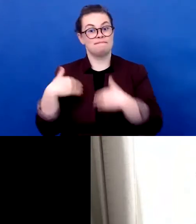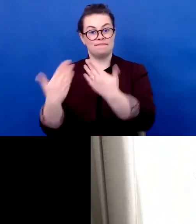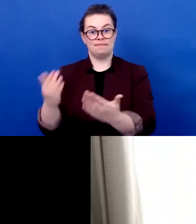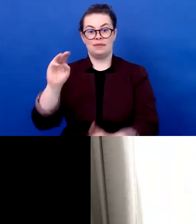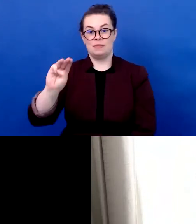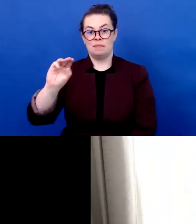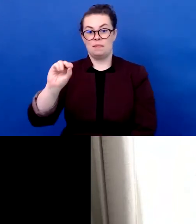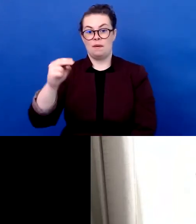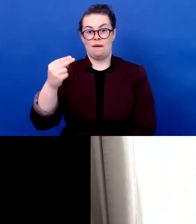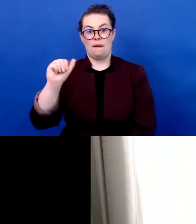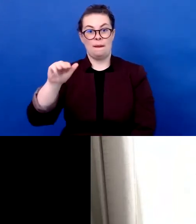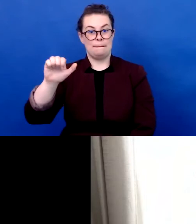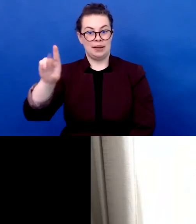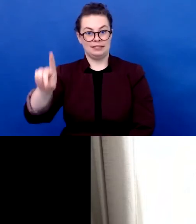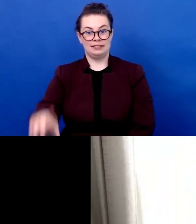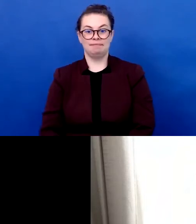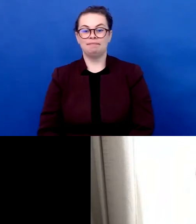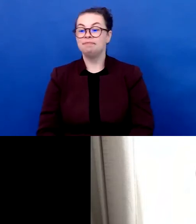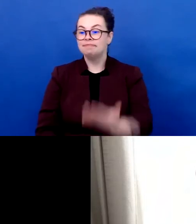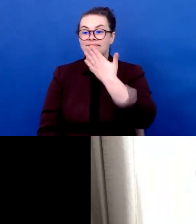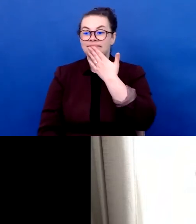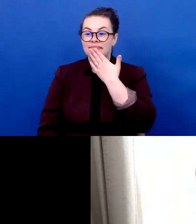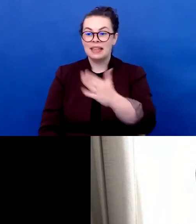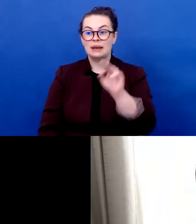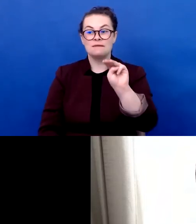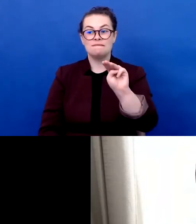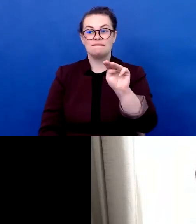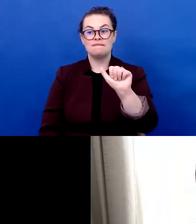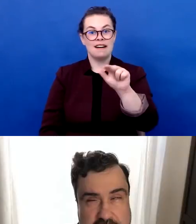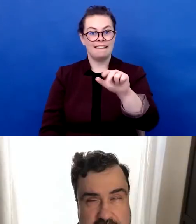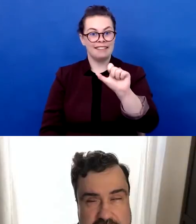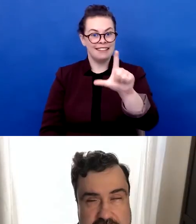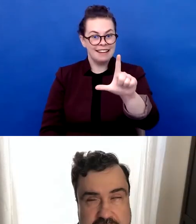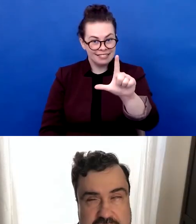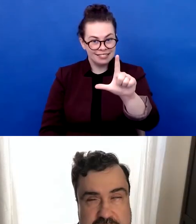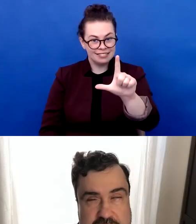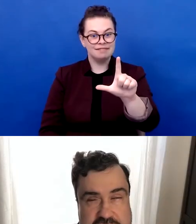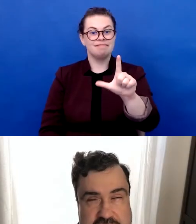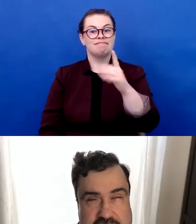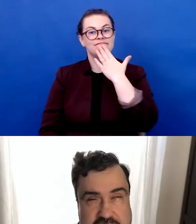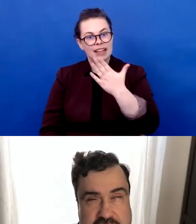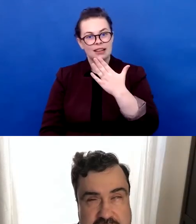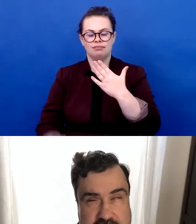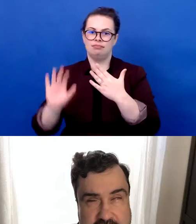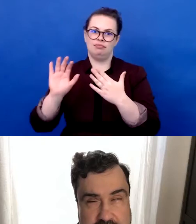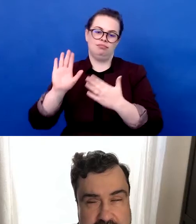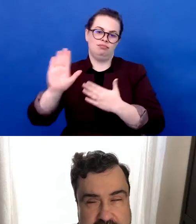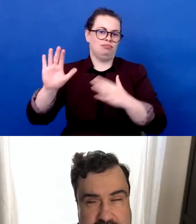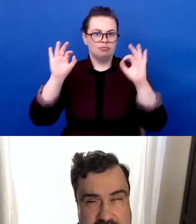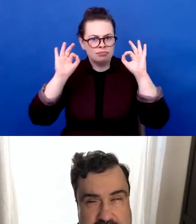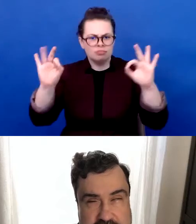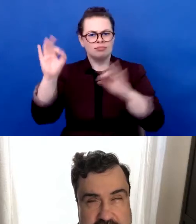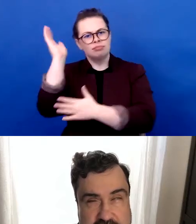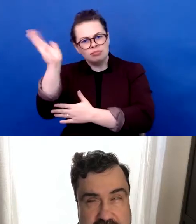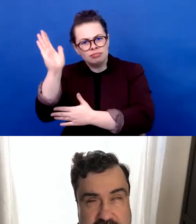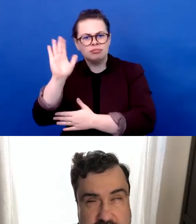thank you um thank you very much for this great presentation and great recommendations indeed we